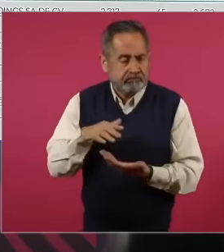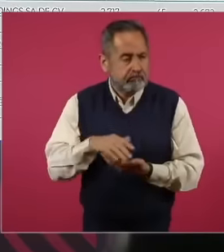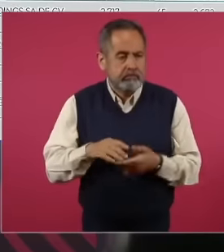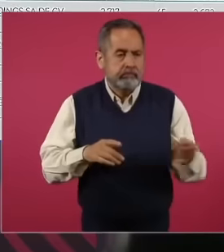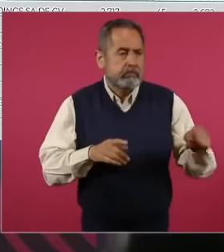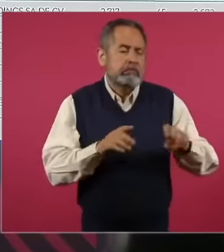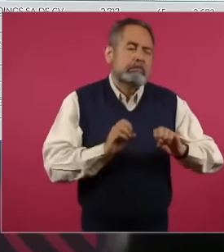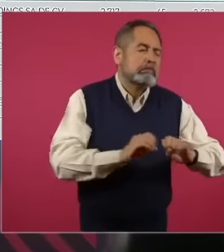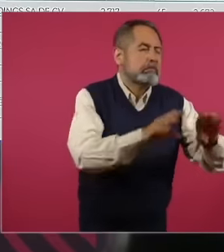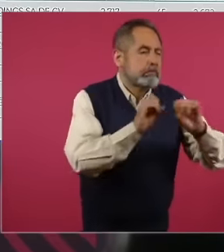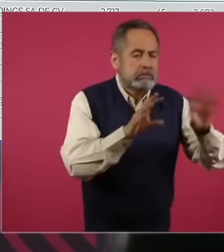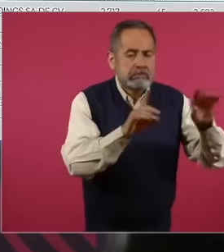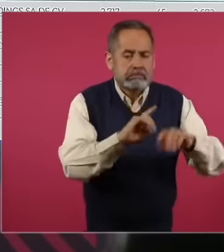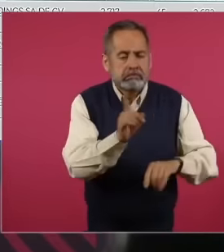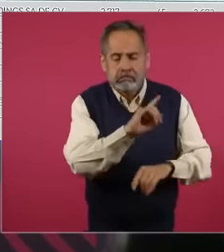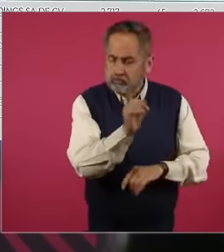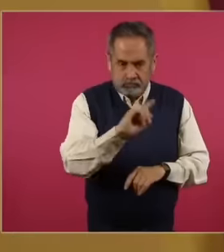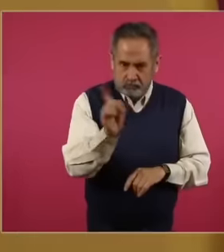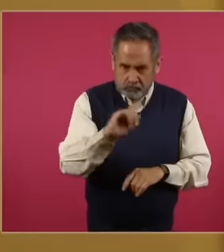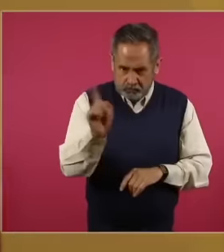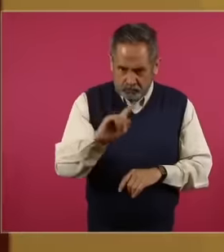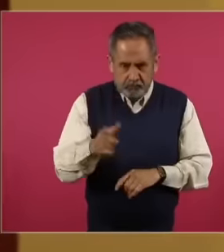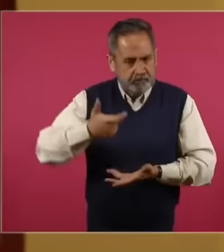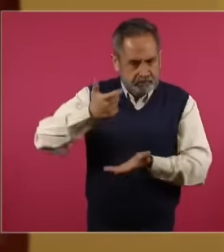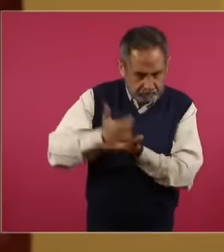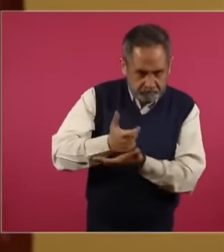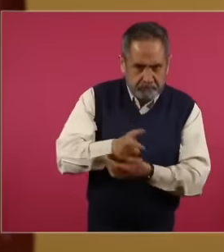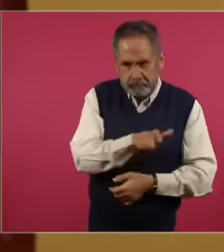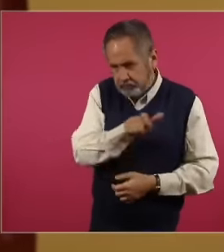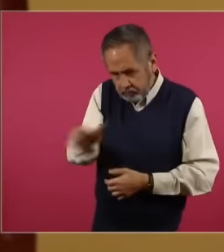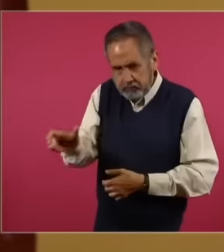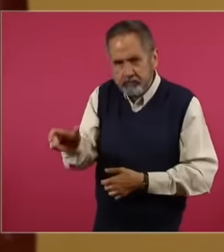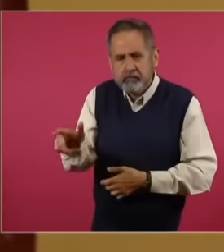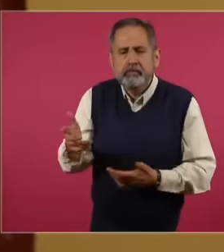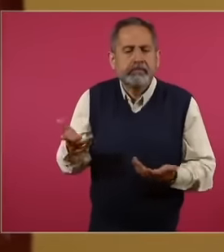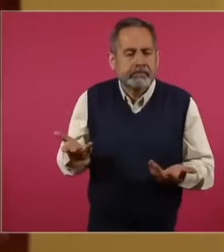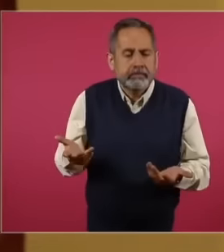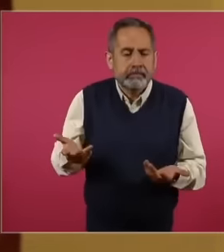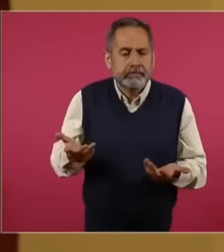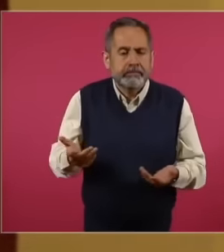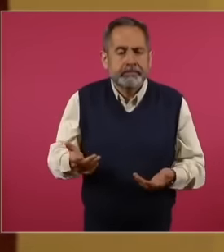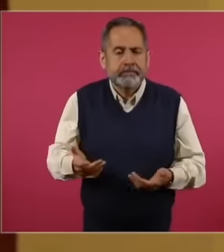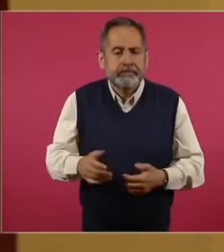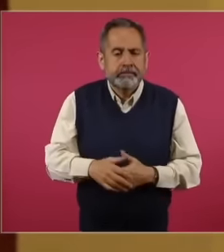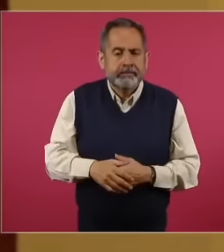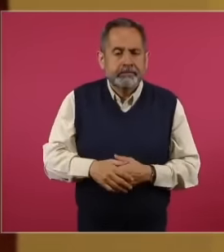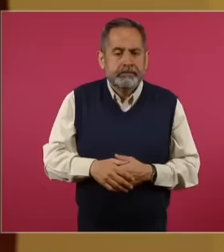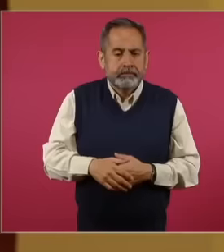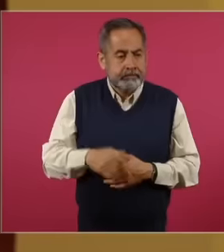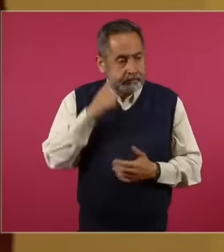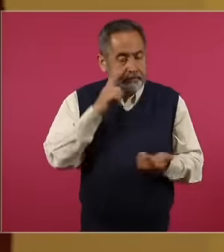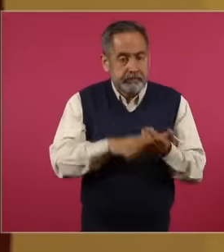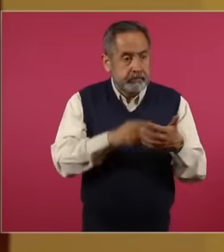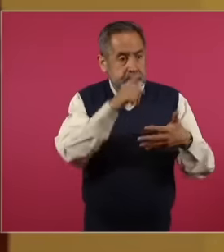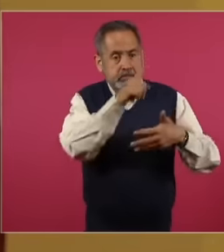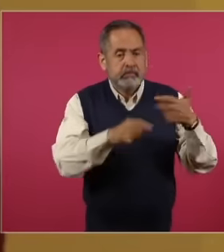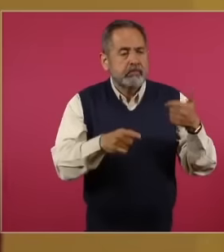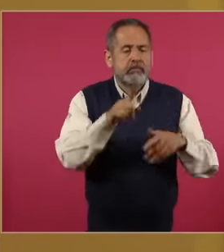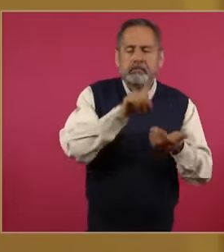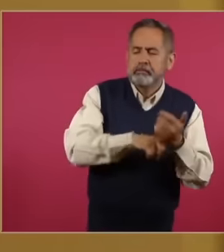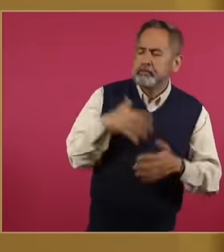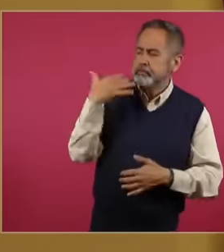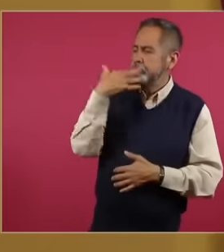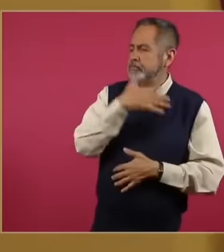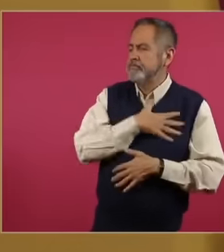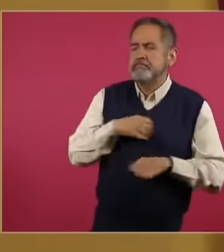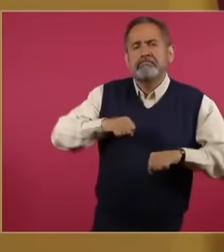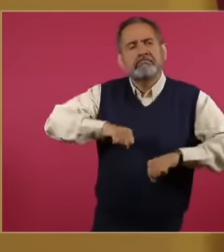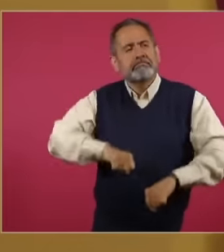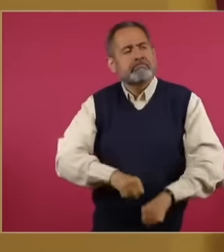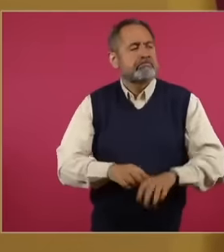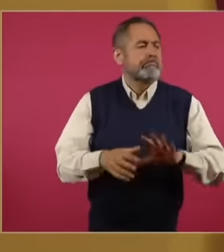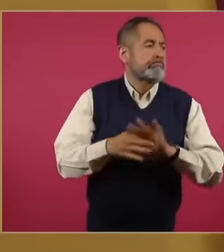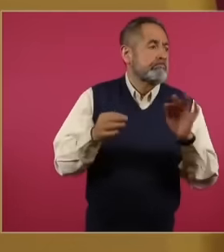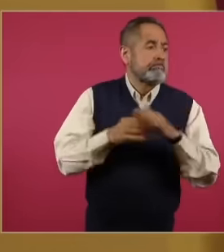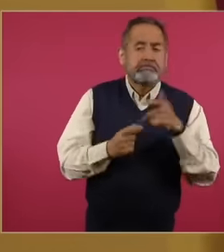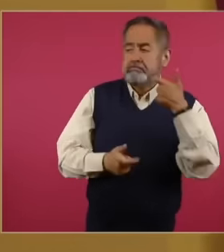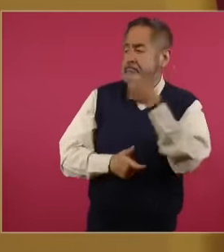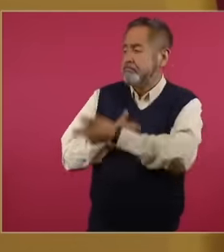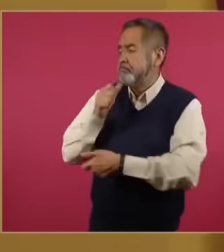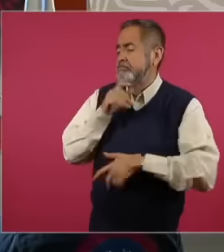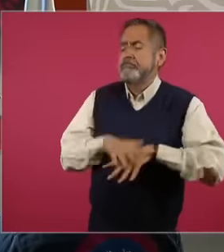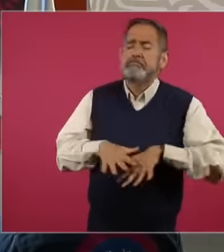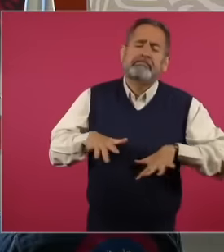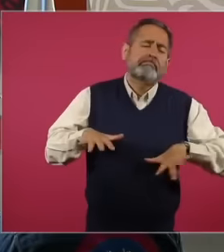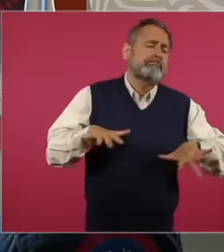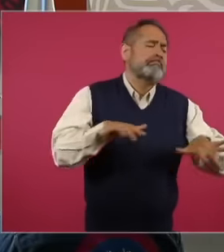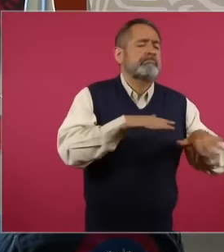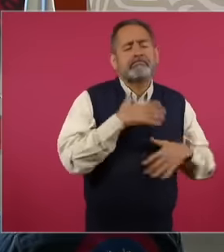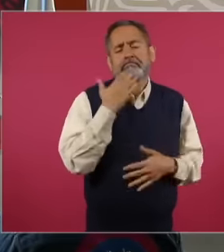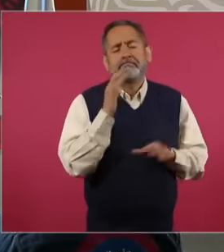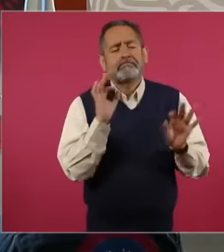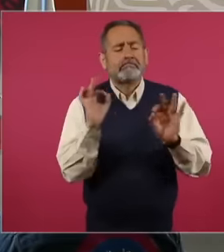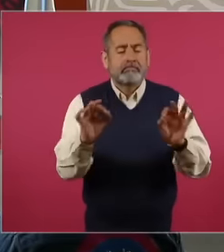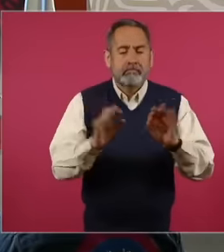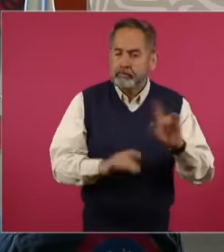Of course, since the gentlemen were in the tax haven, now they are angry,